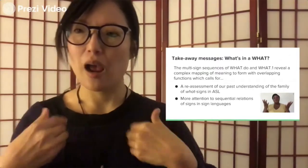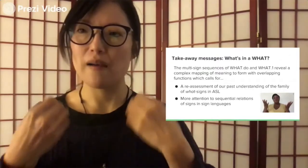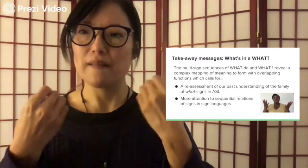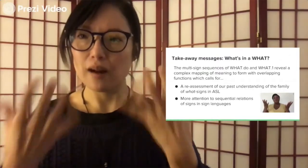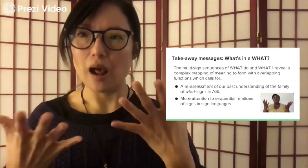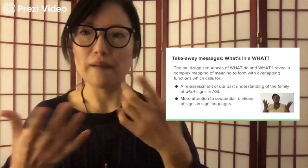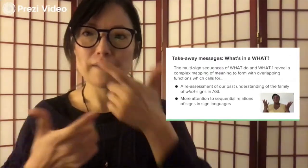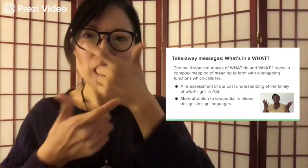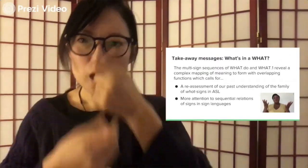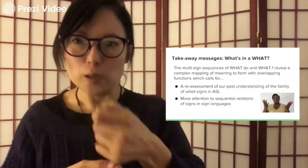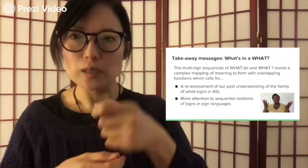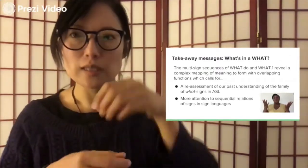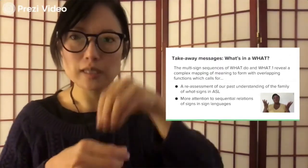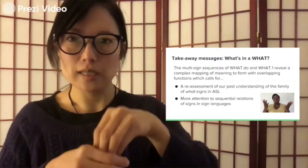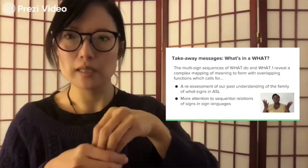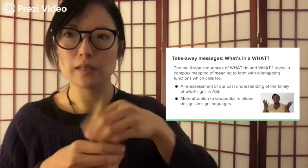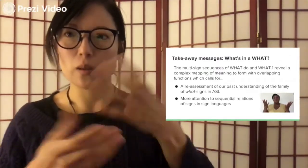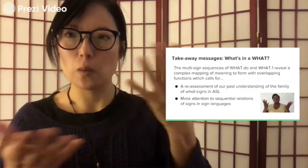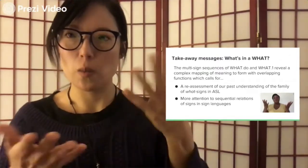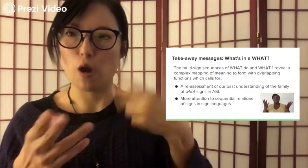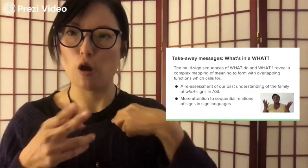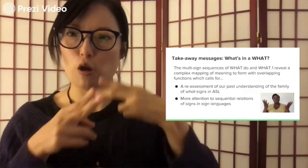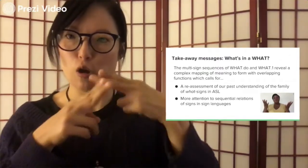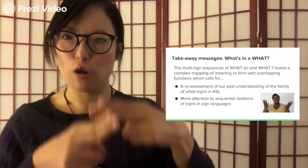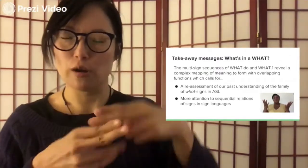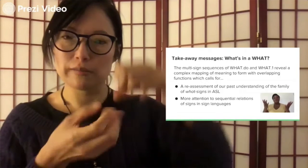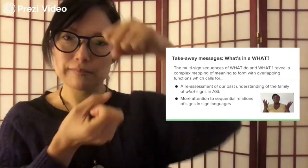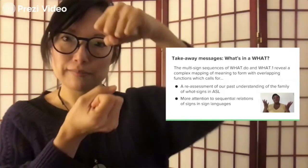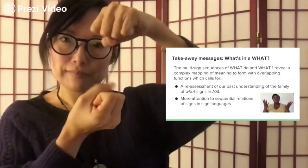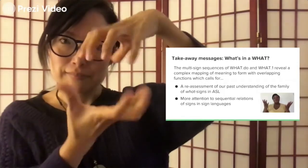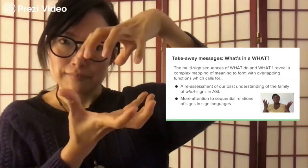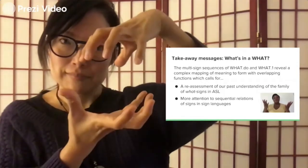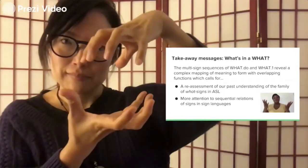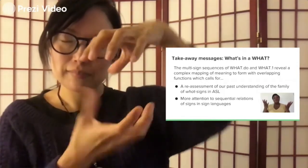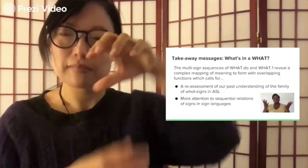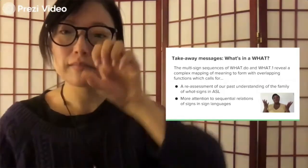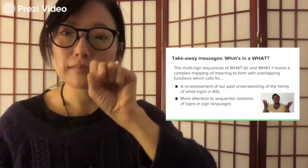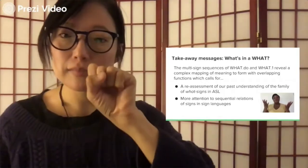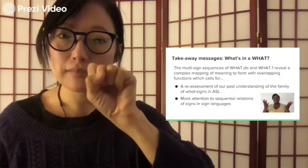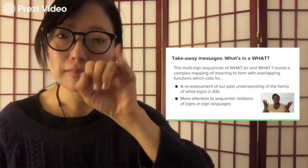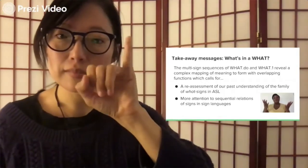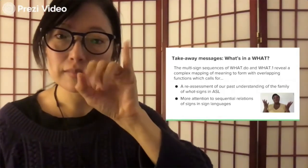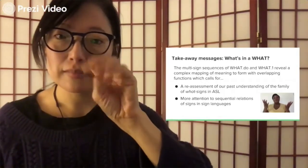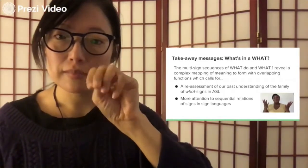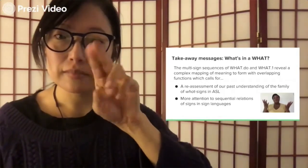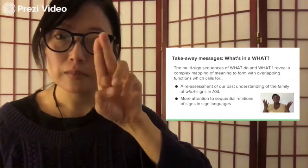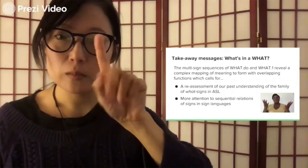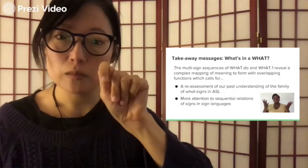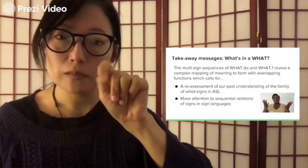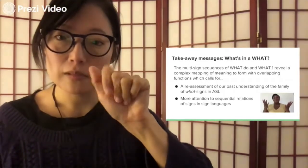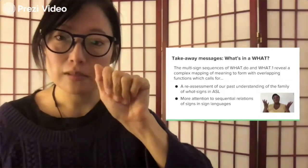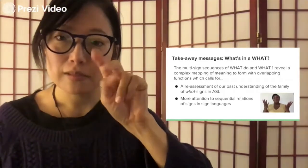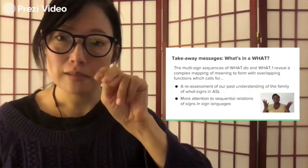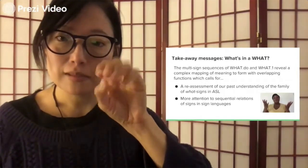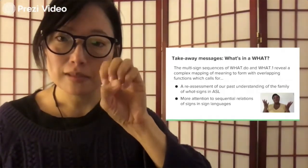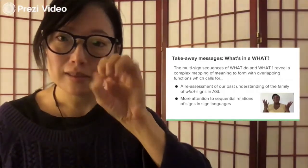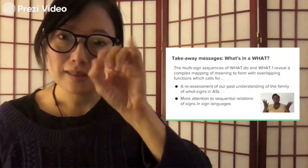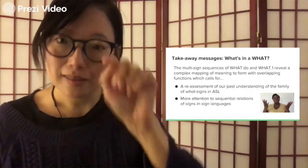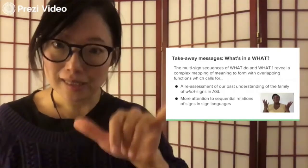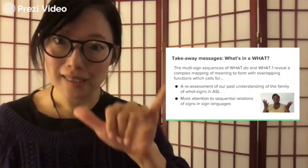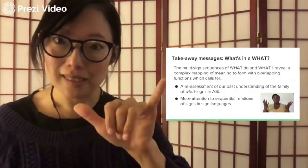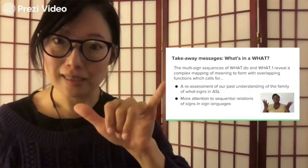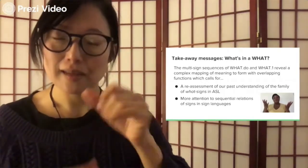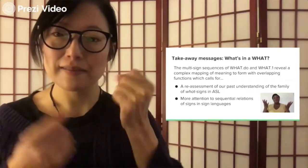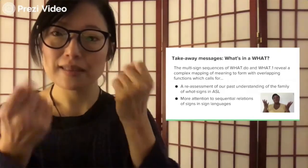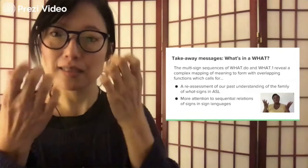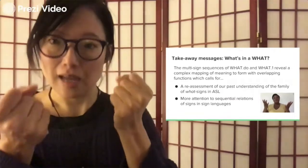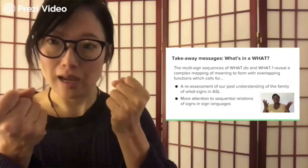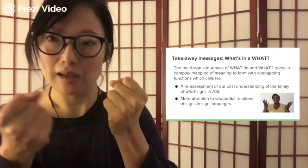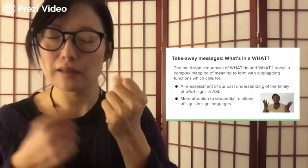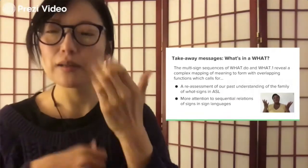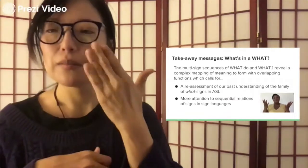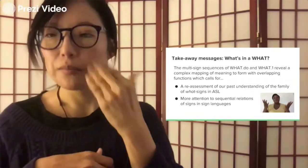focus on what we call 'simultaneity'. In signing